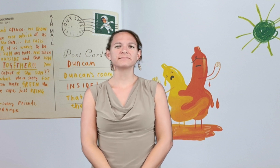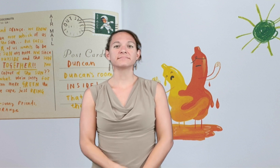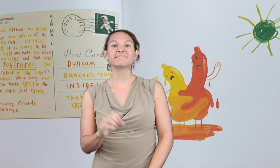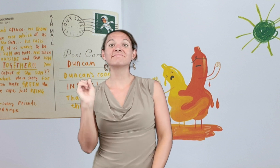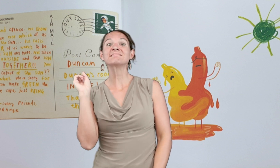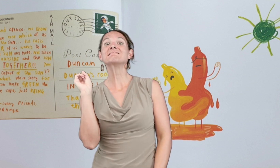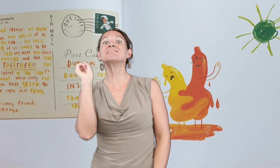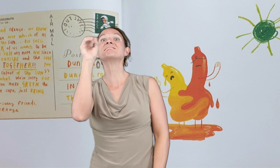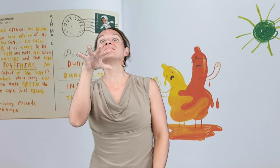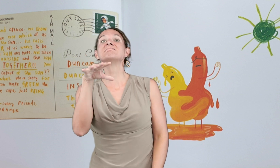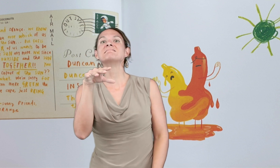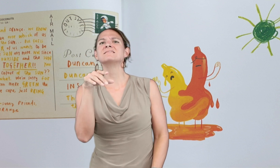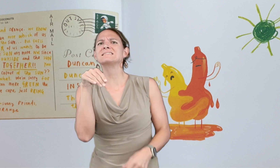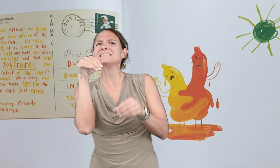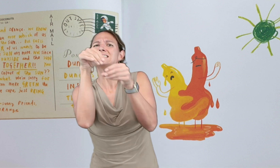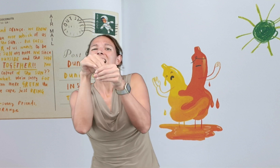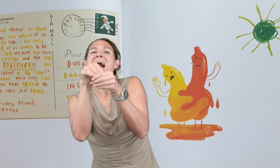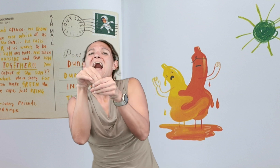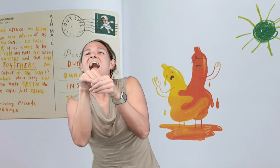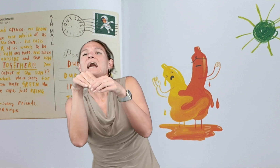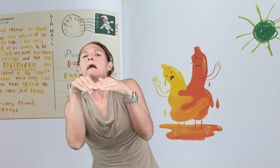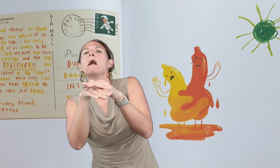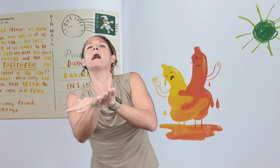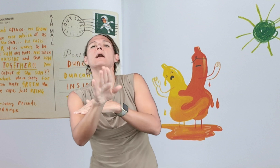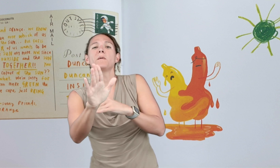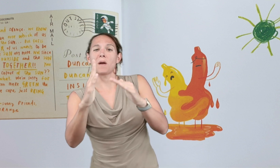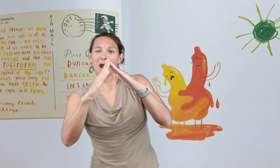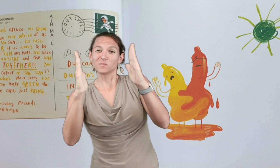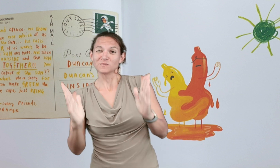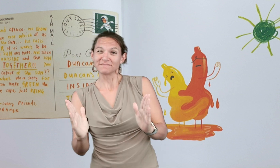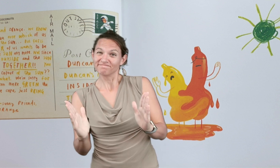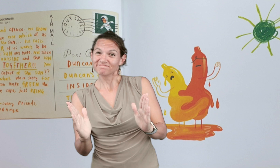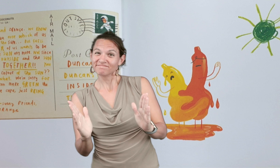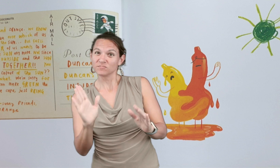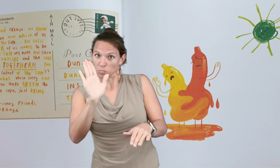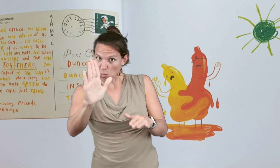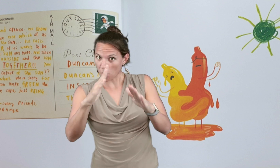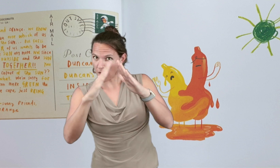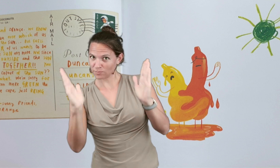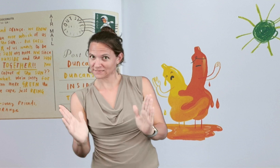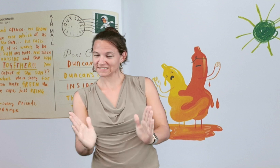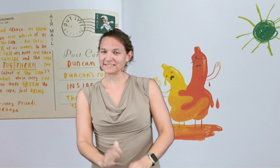inside, inside your house. Your house. This way.”